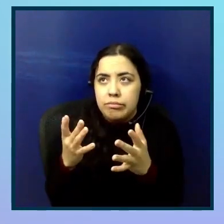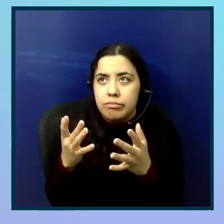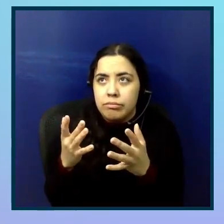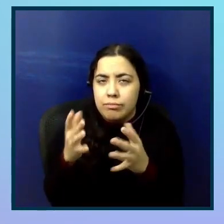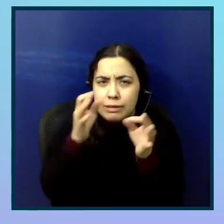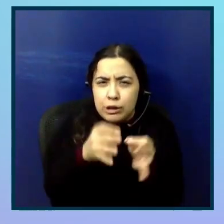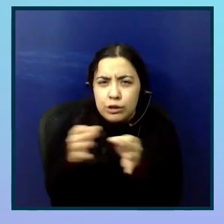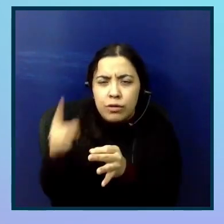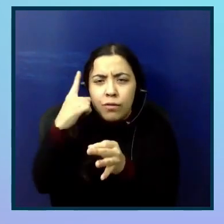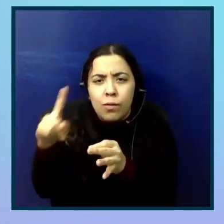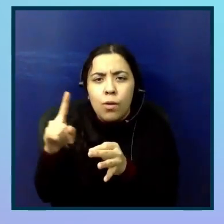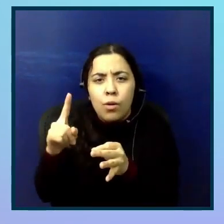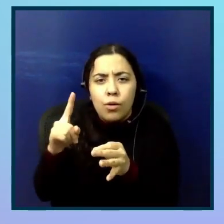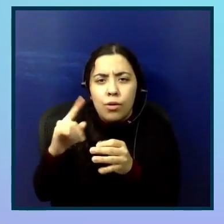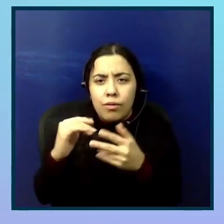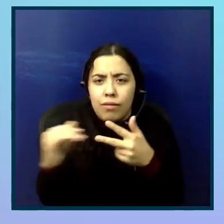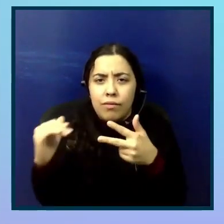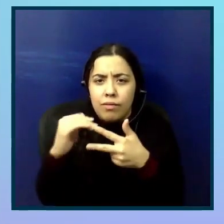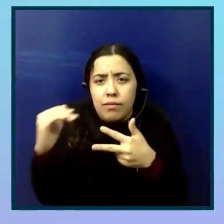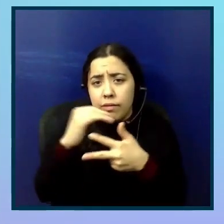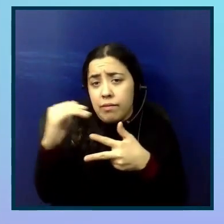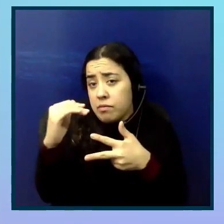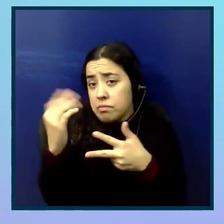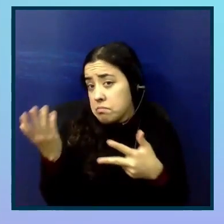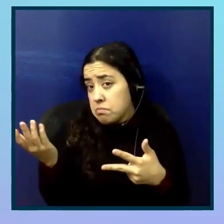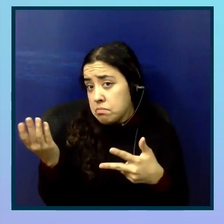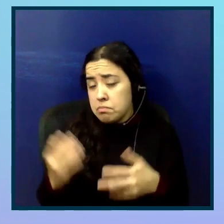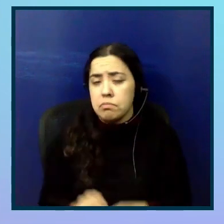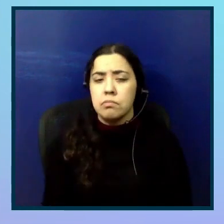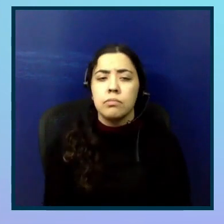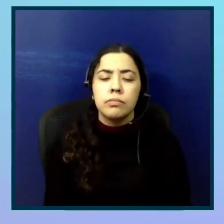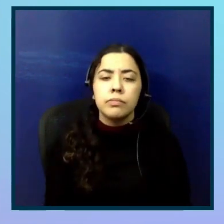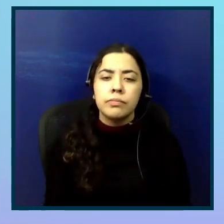Yeah, so we worked very closely